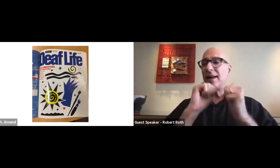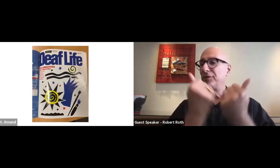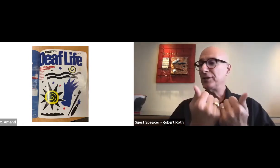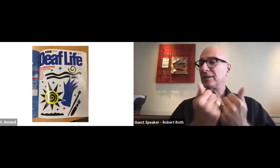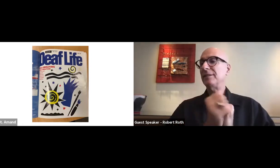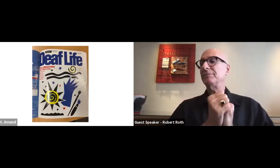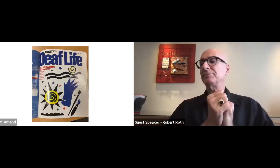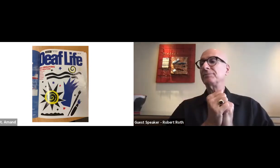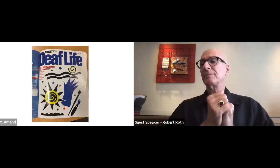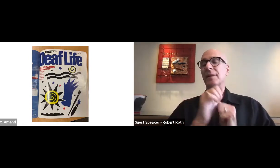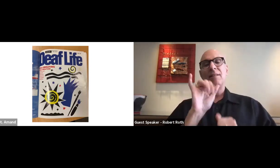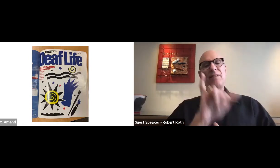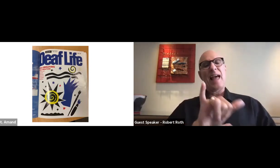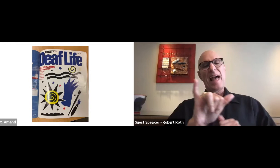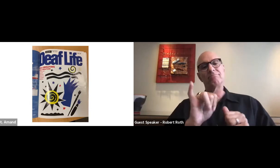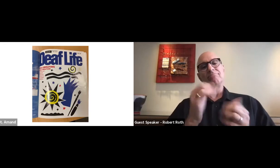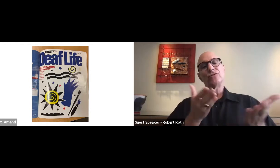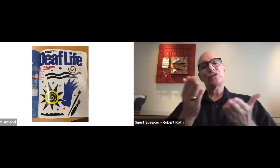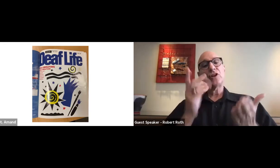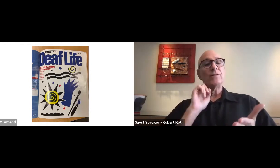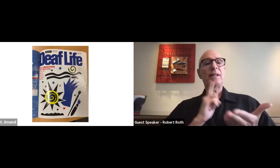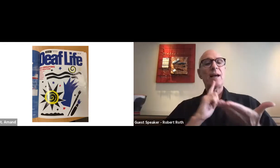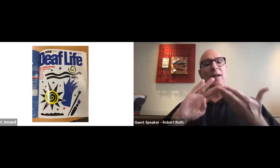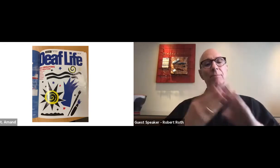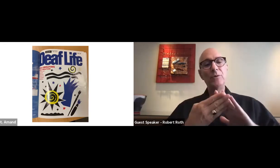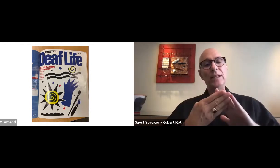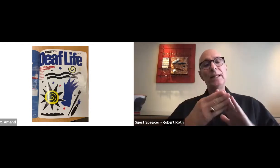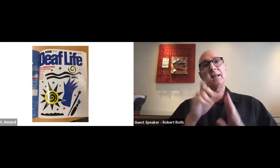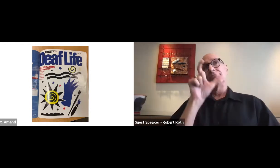Deaf Counseling, Advocacy, and Referral Agency.